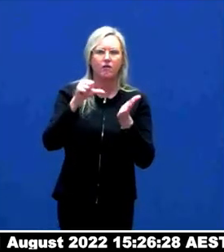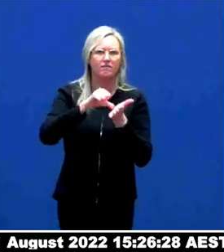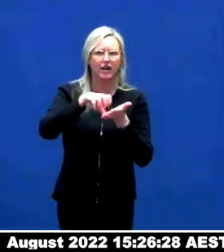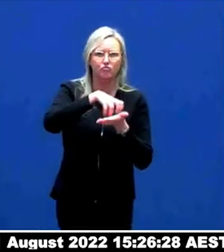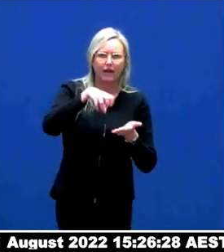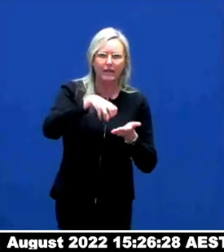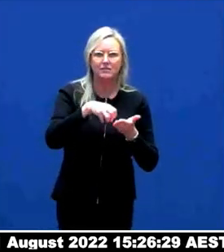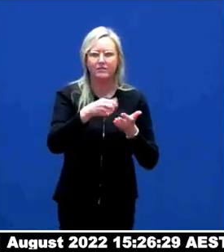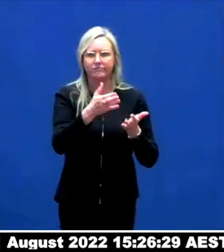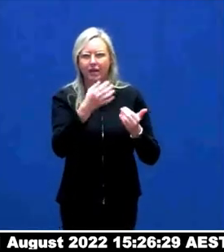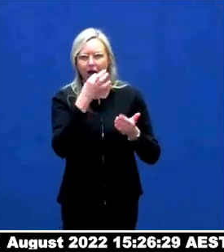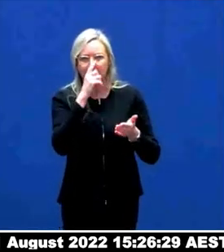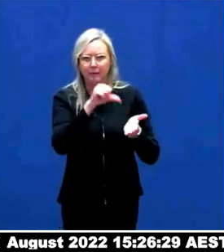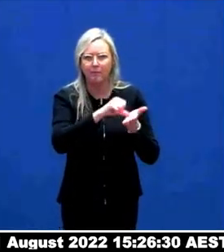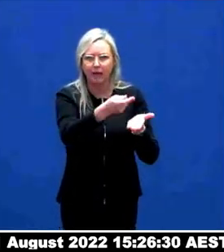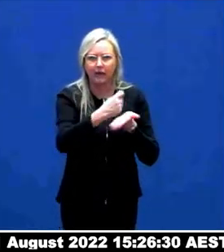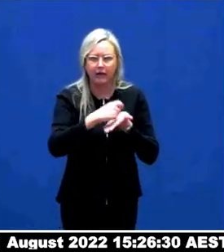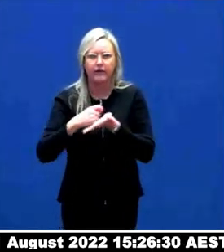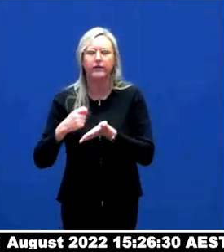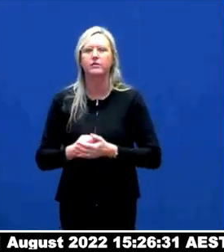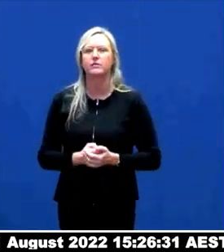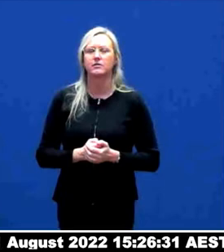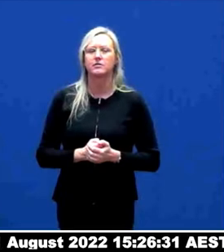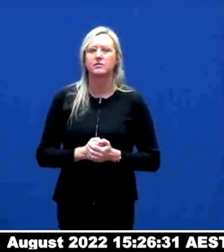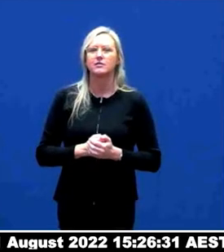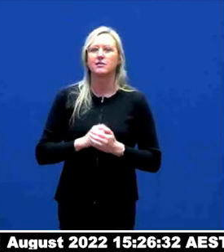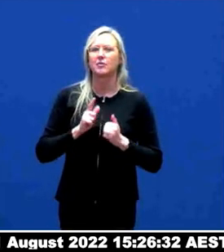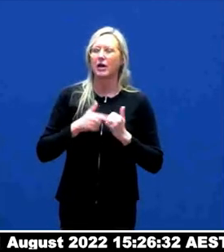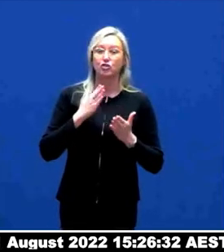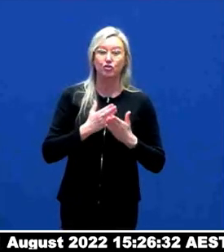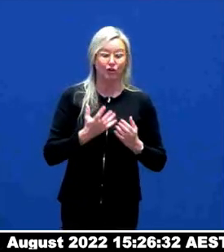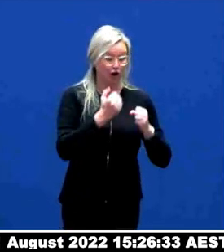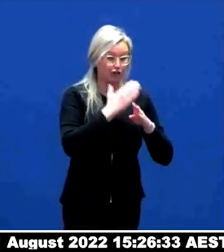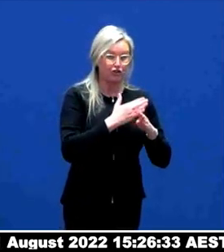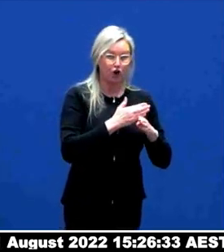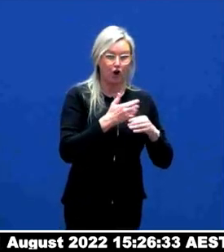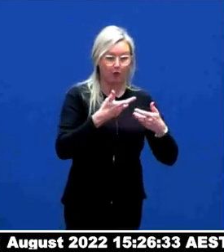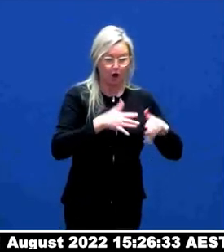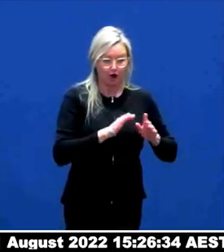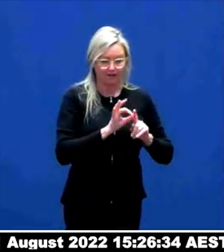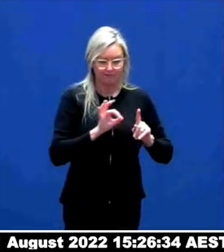But even with that I've - you know, the jobs get further and further apart. I become less and less employable.